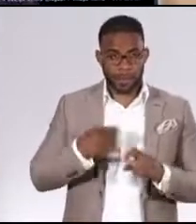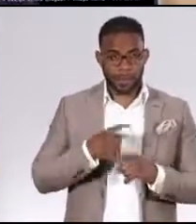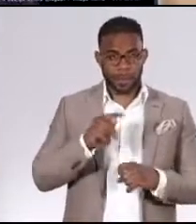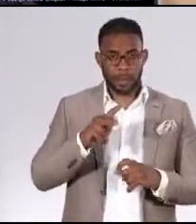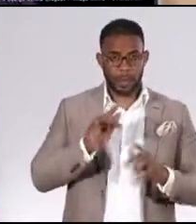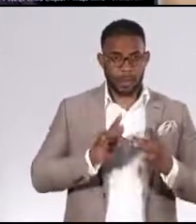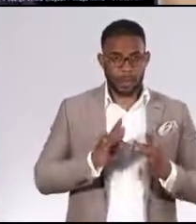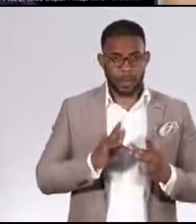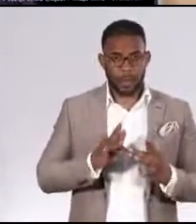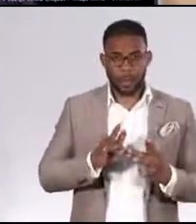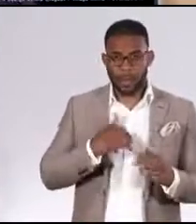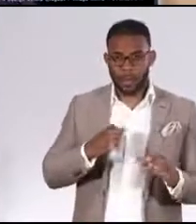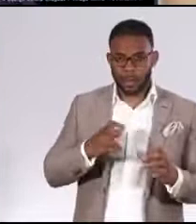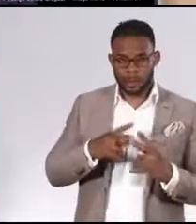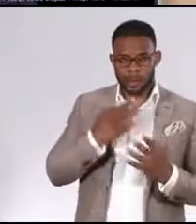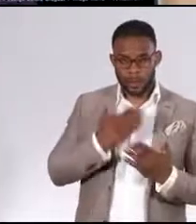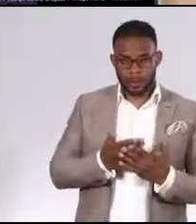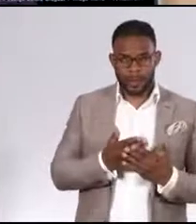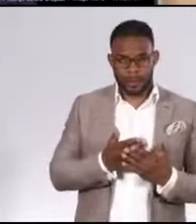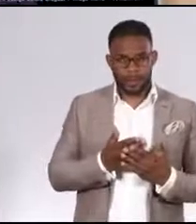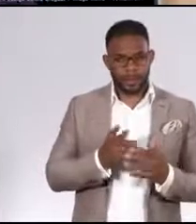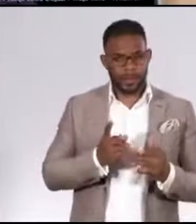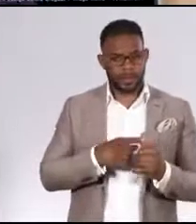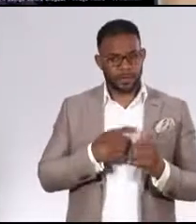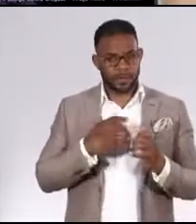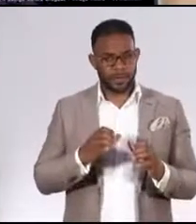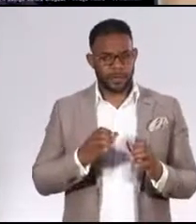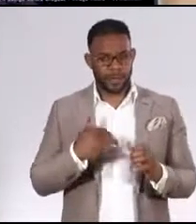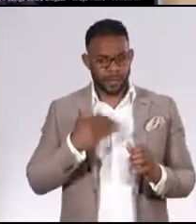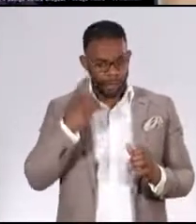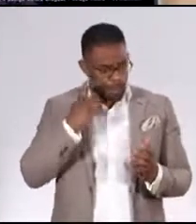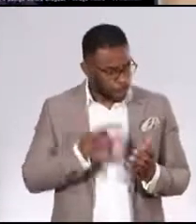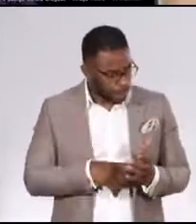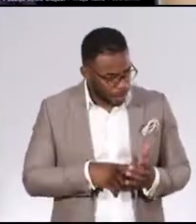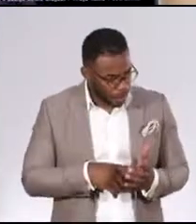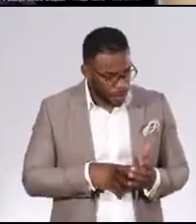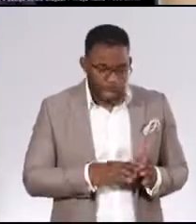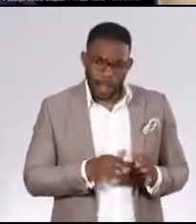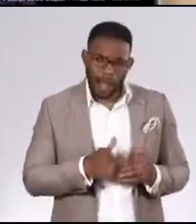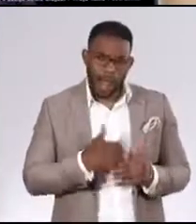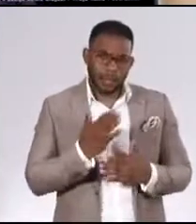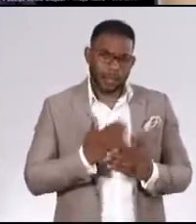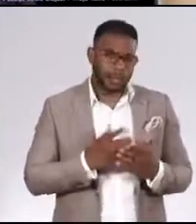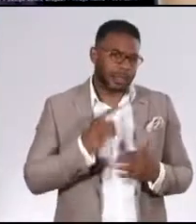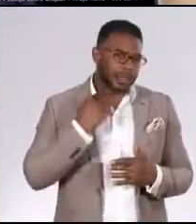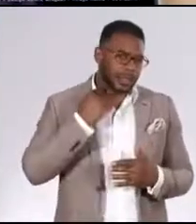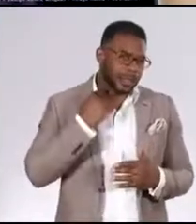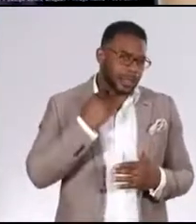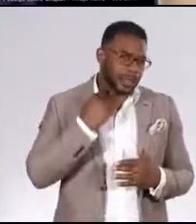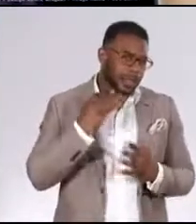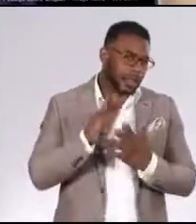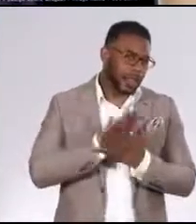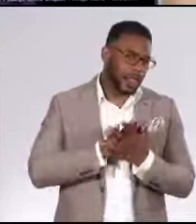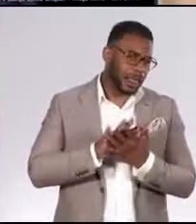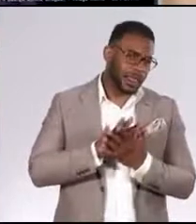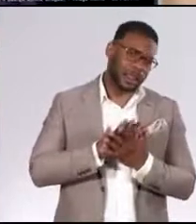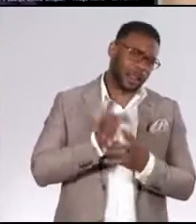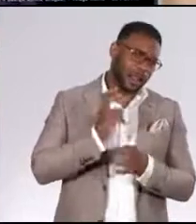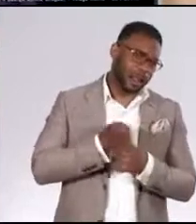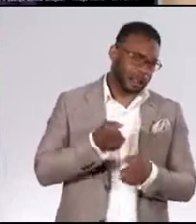I was doing very well. The first change I notice was how some accents is started to become very hard to understand.